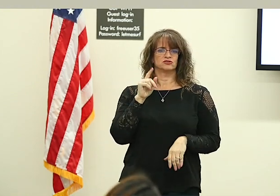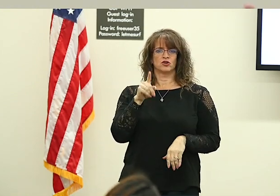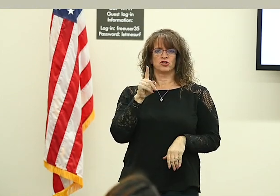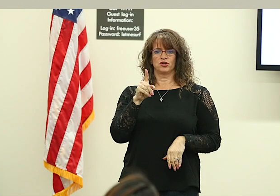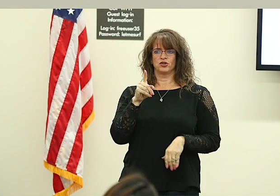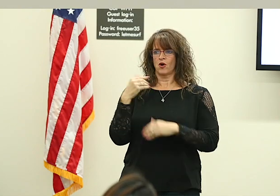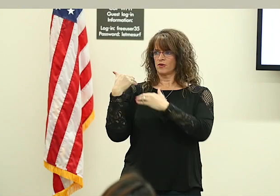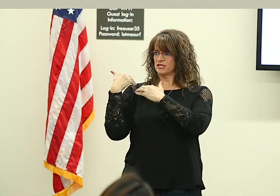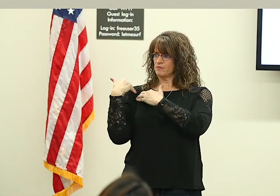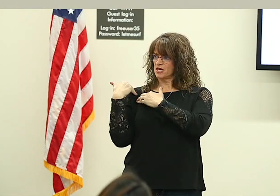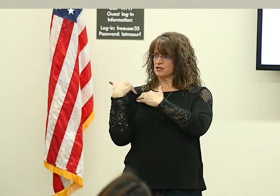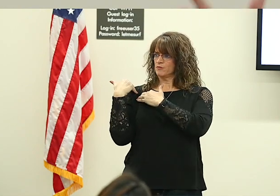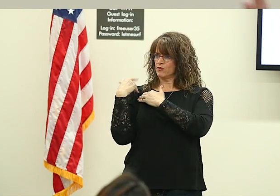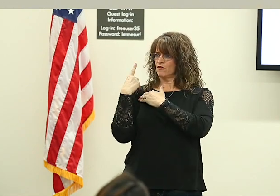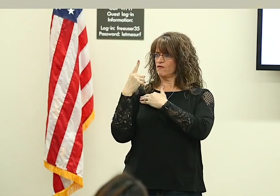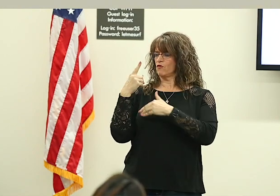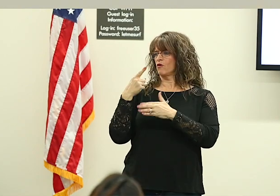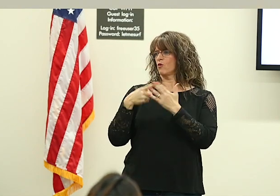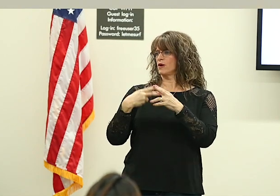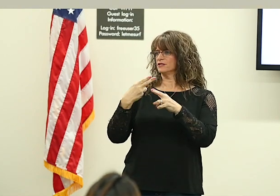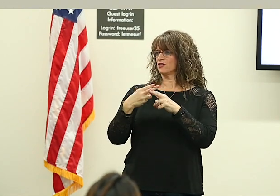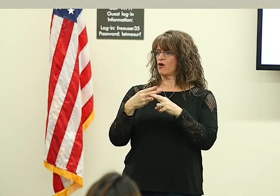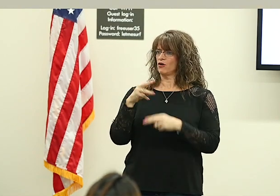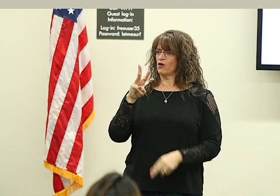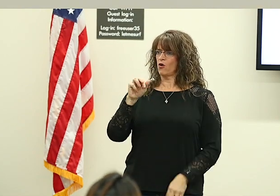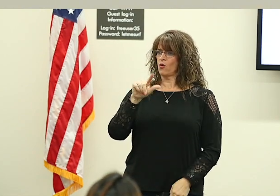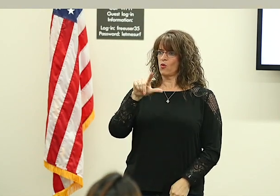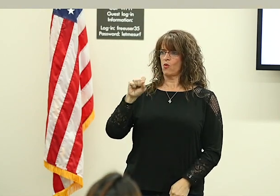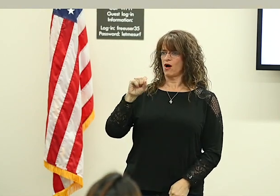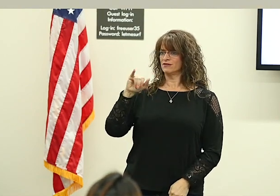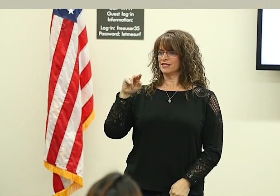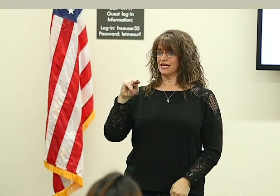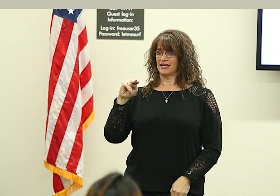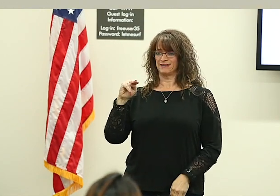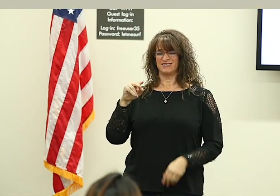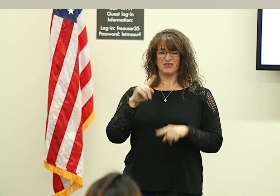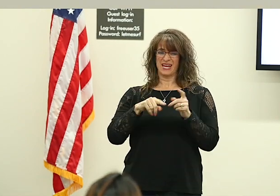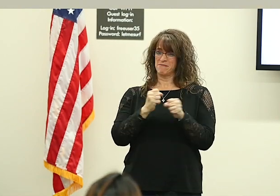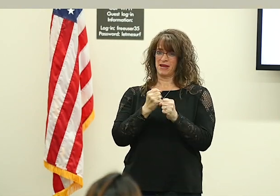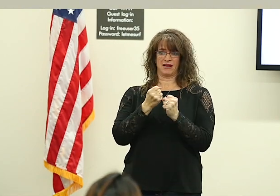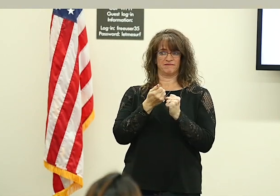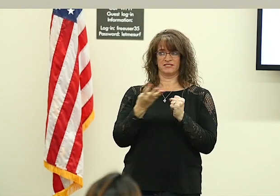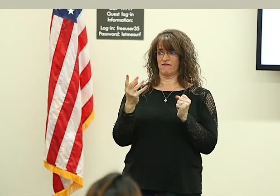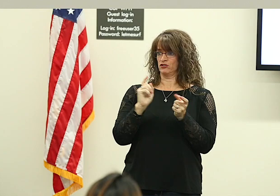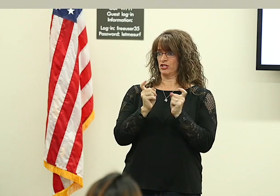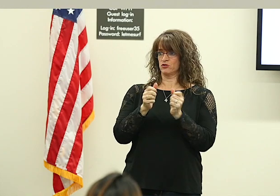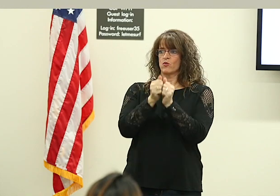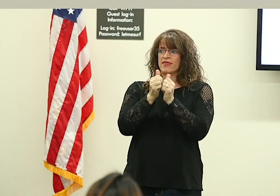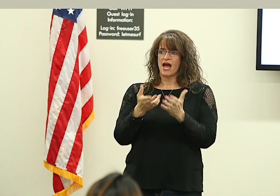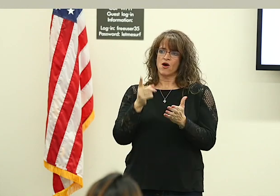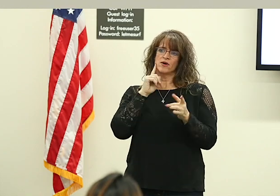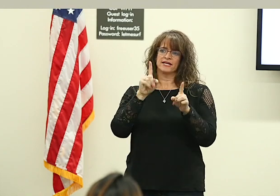responsible for what's called walls in. You can't do a lot of changes without HOA consent.